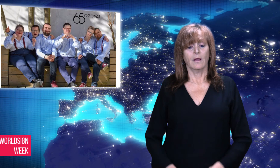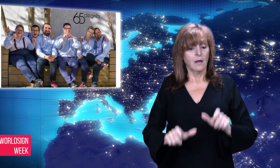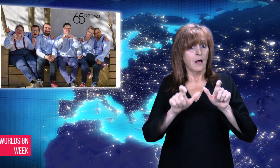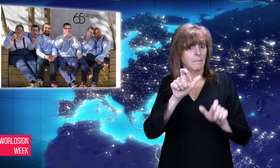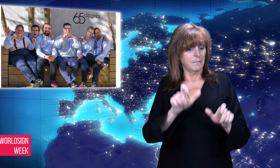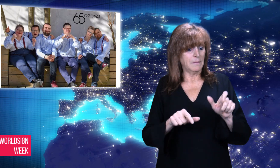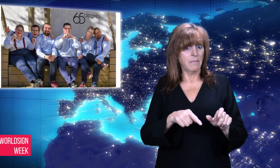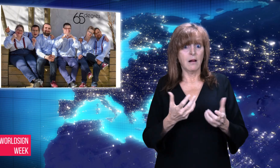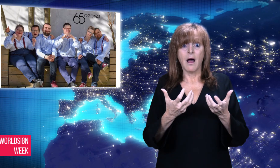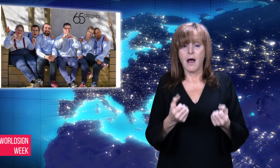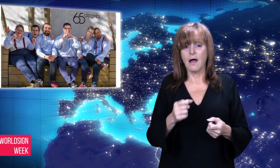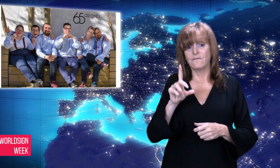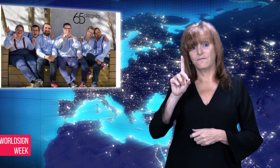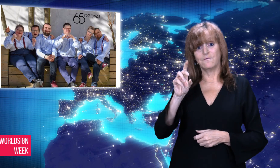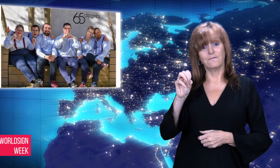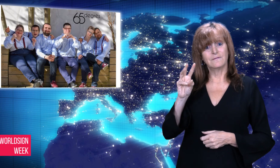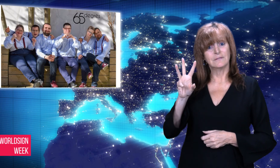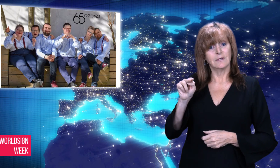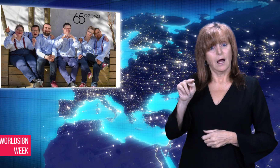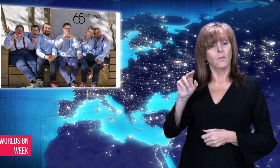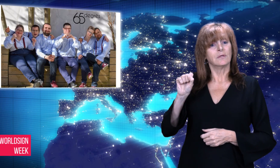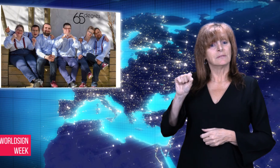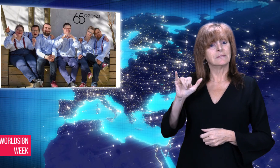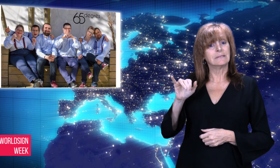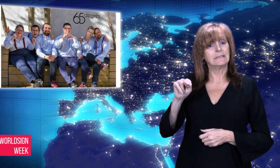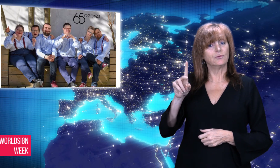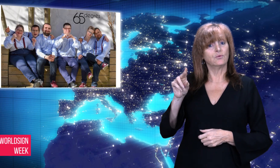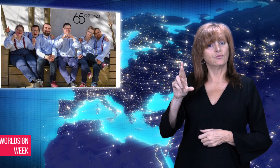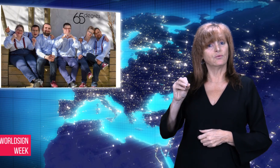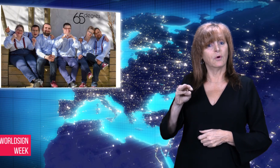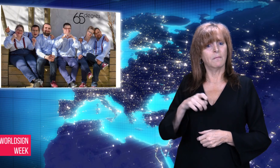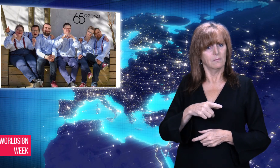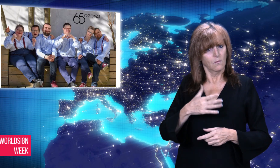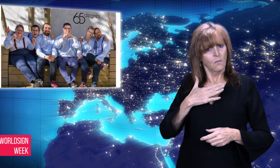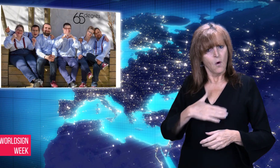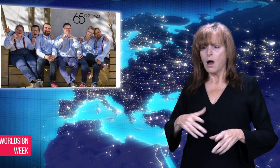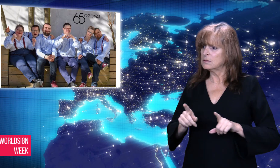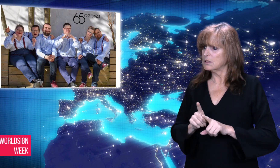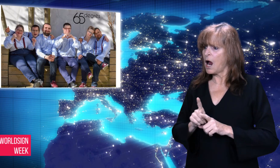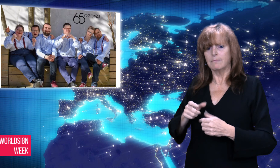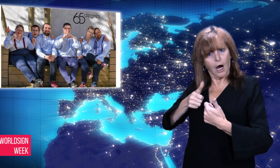People with Down’s Syndrome want to challenge